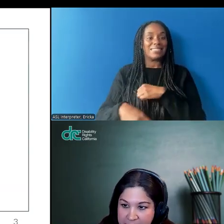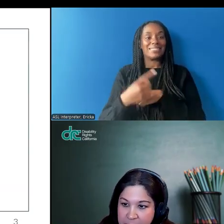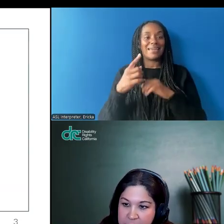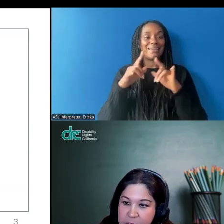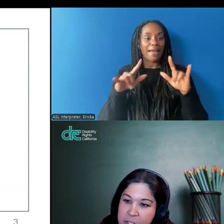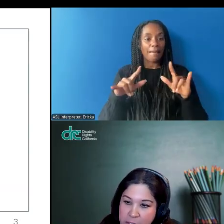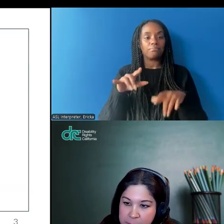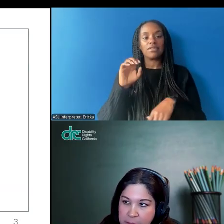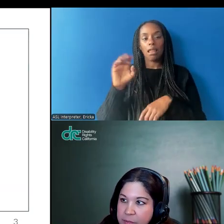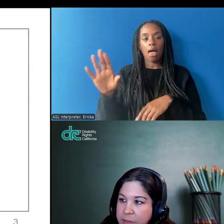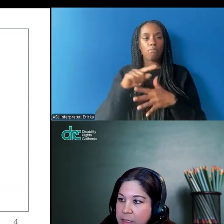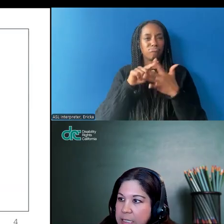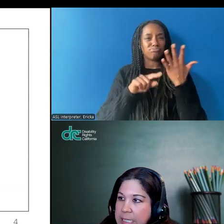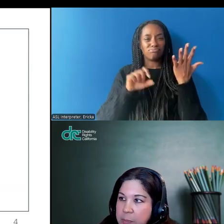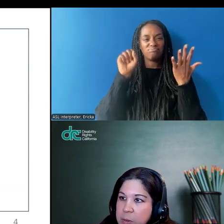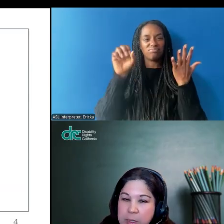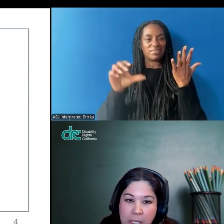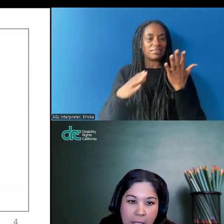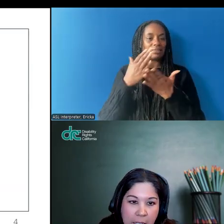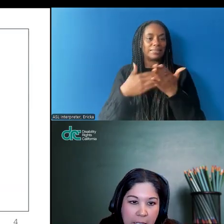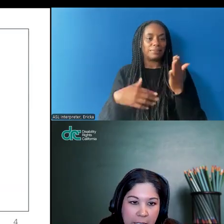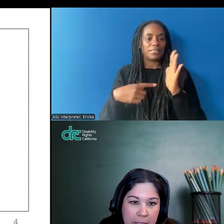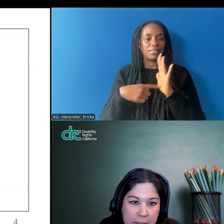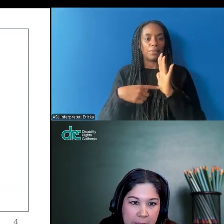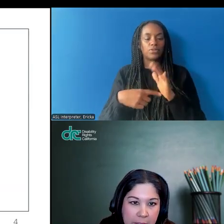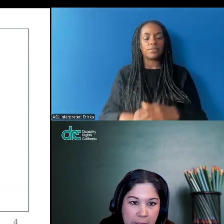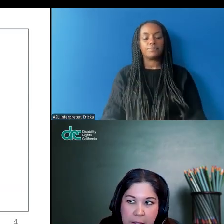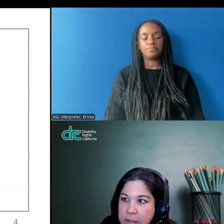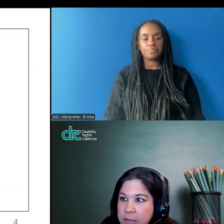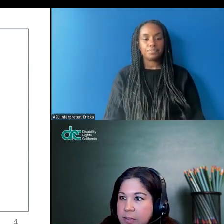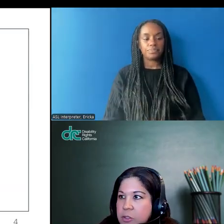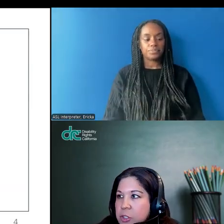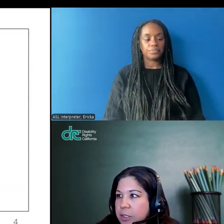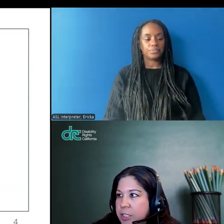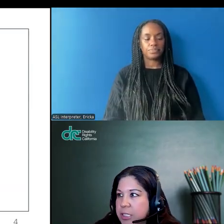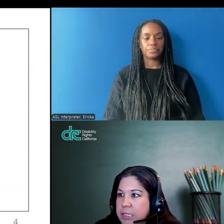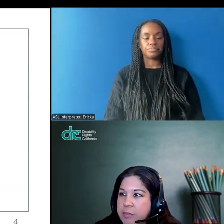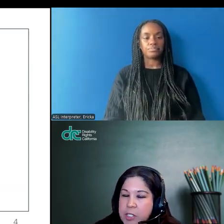Those are just some of the examples and the social recreation activities.